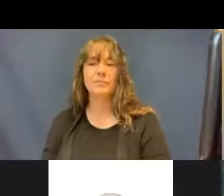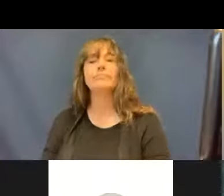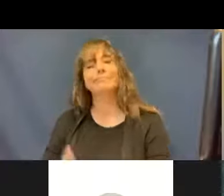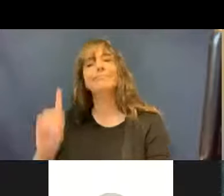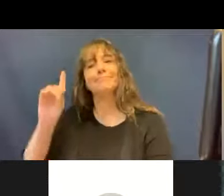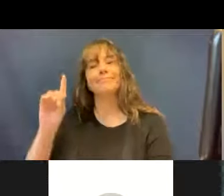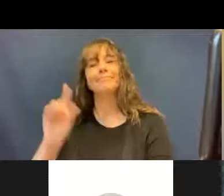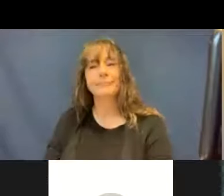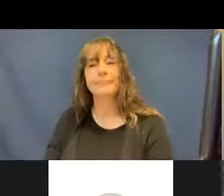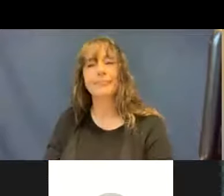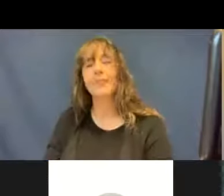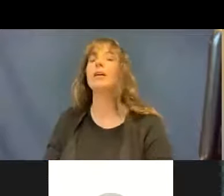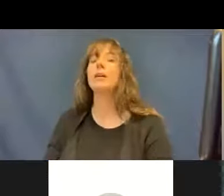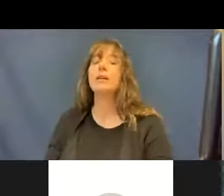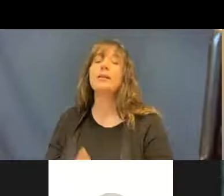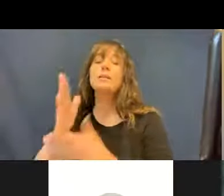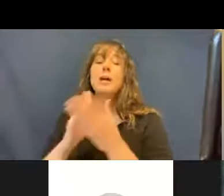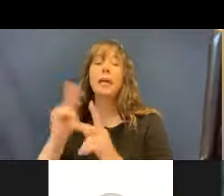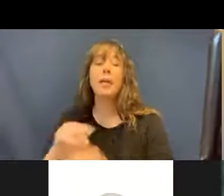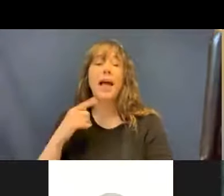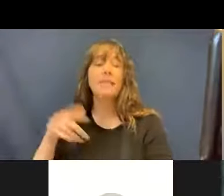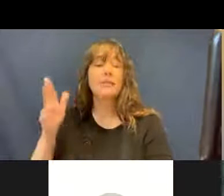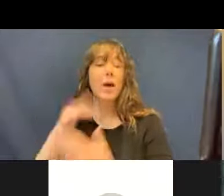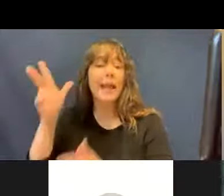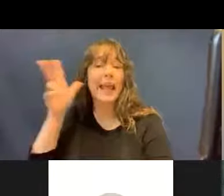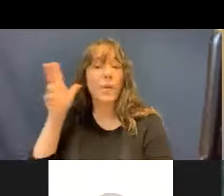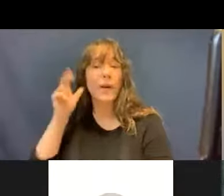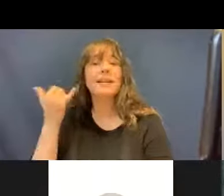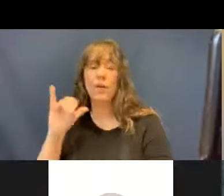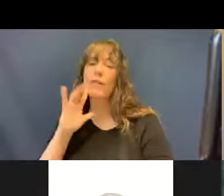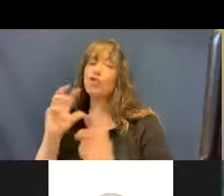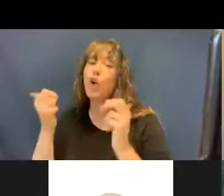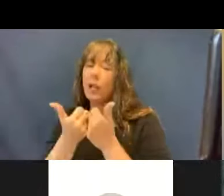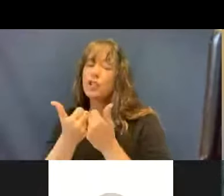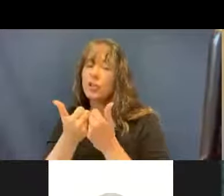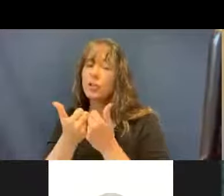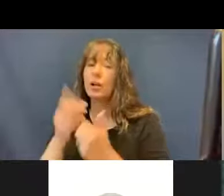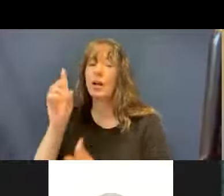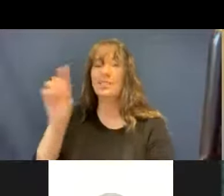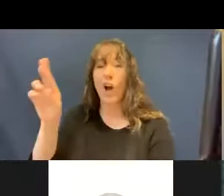of us that do have some hearing. Or as Dr. Miller mentioned, you know, have your older